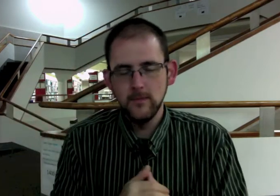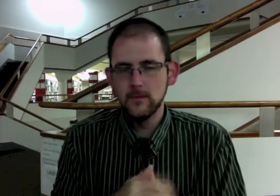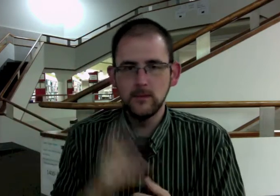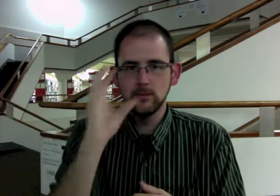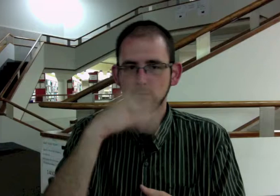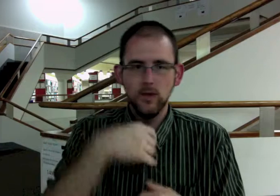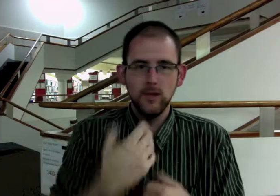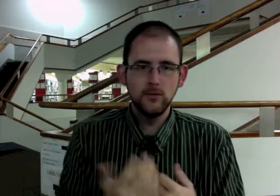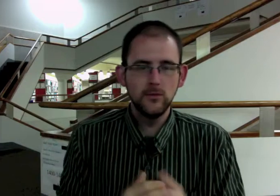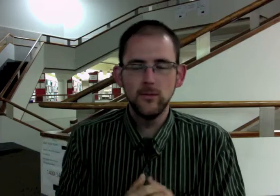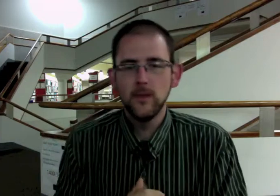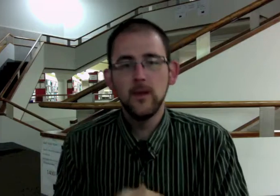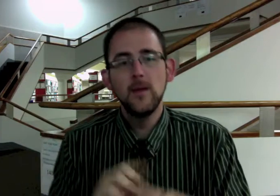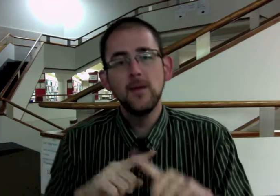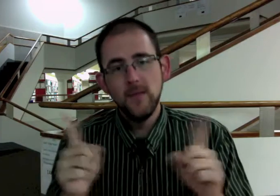It's strange.